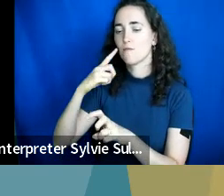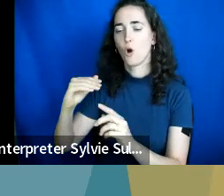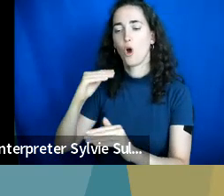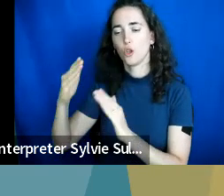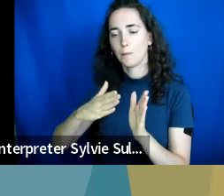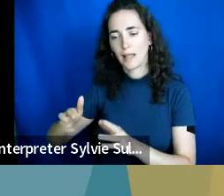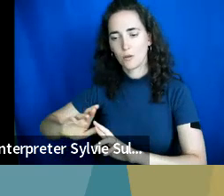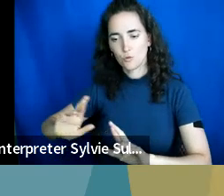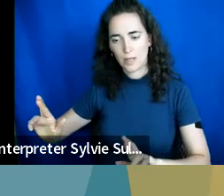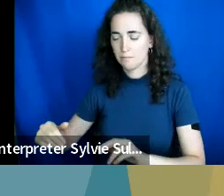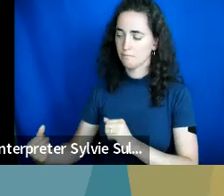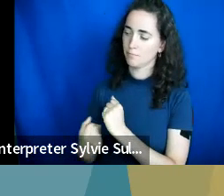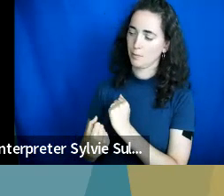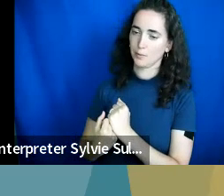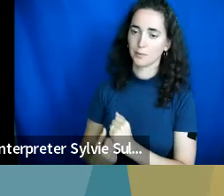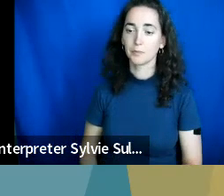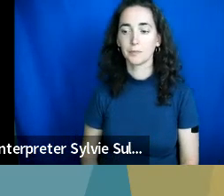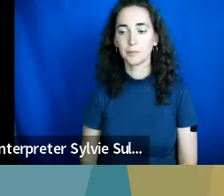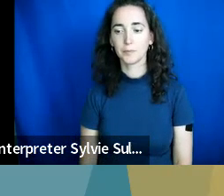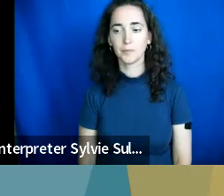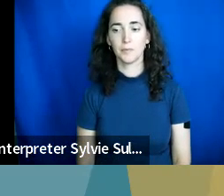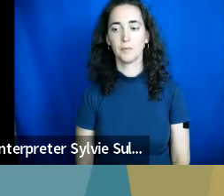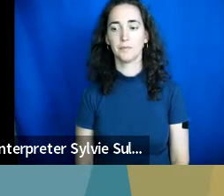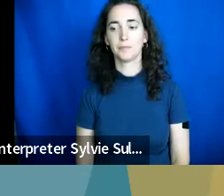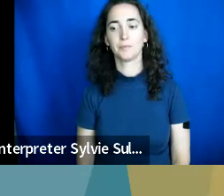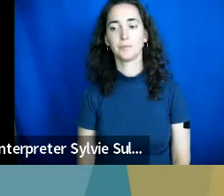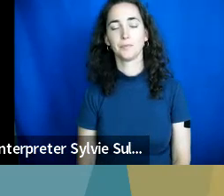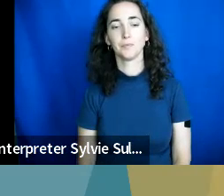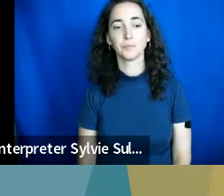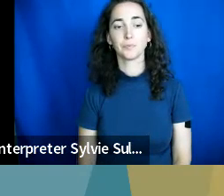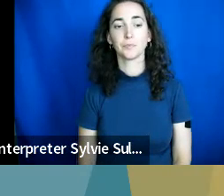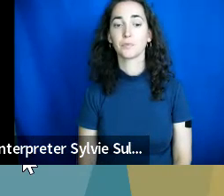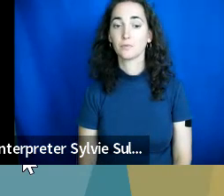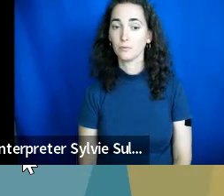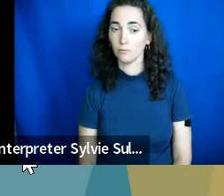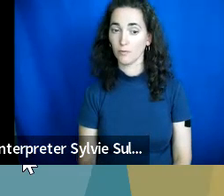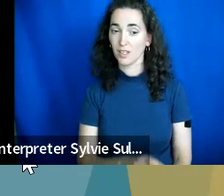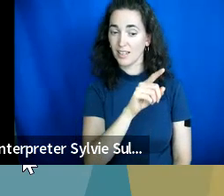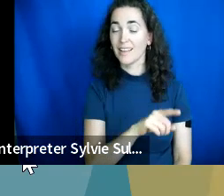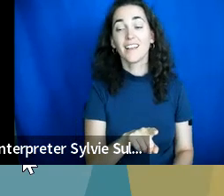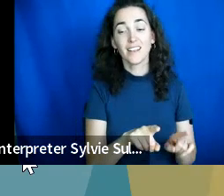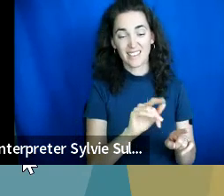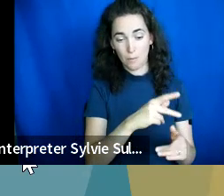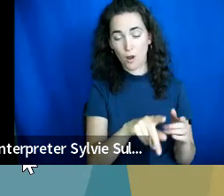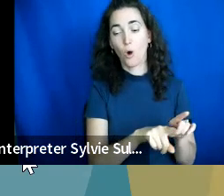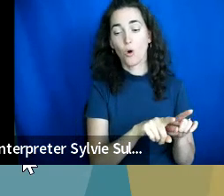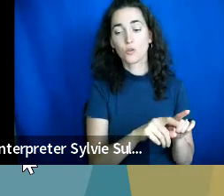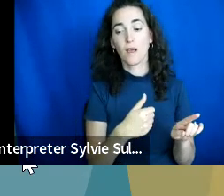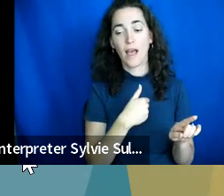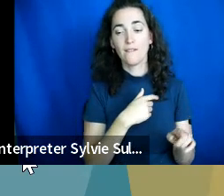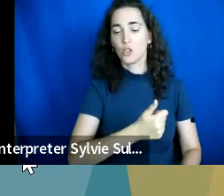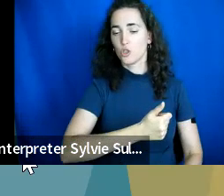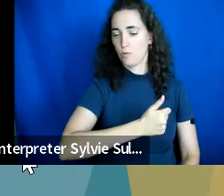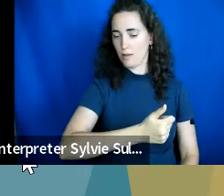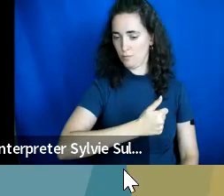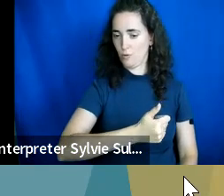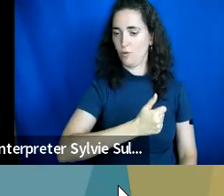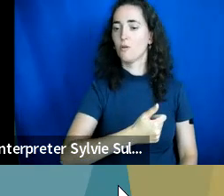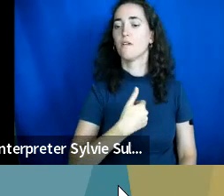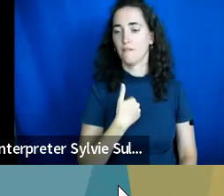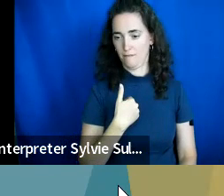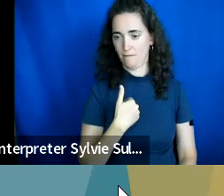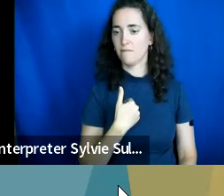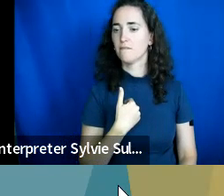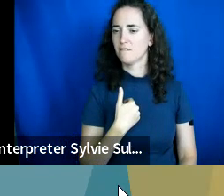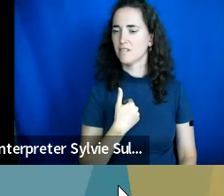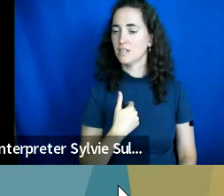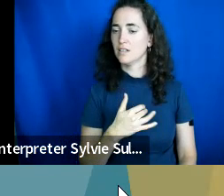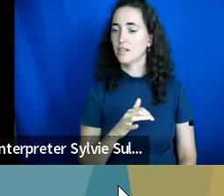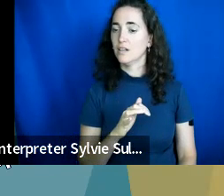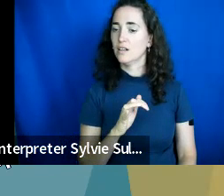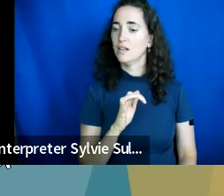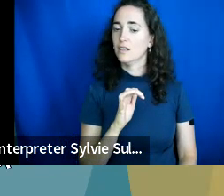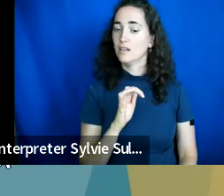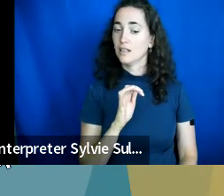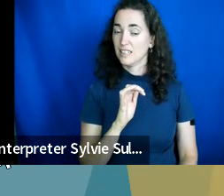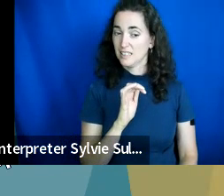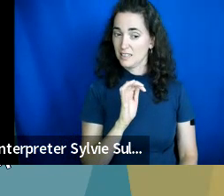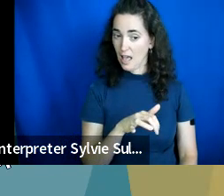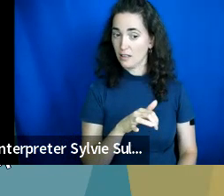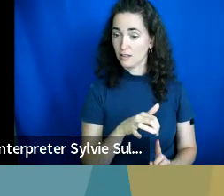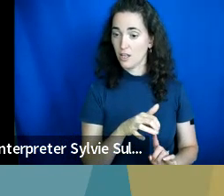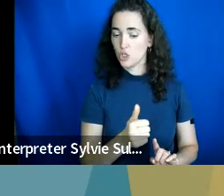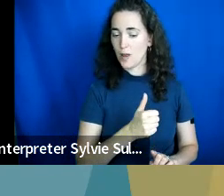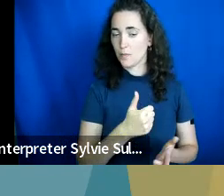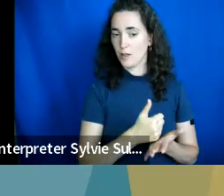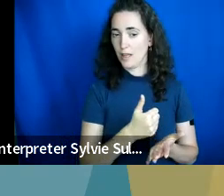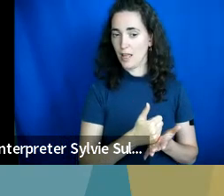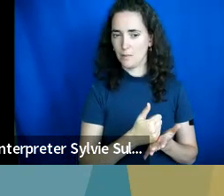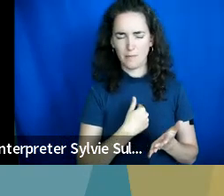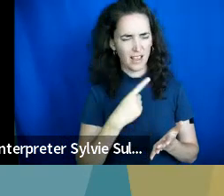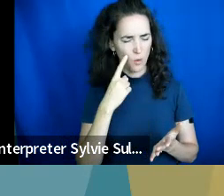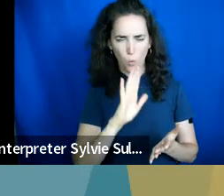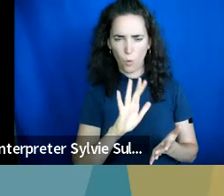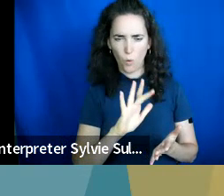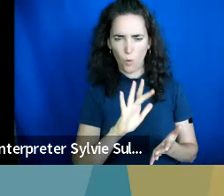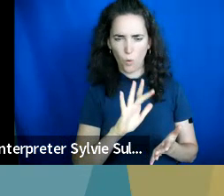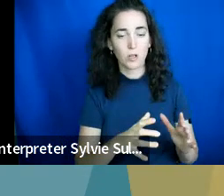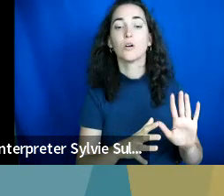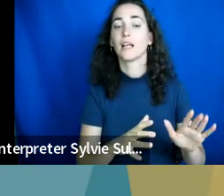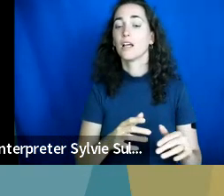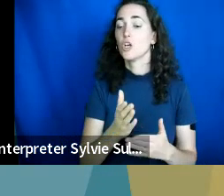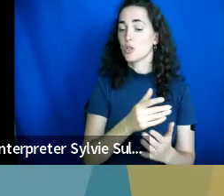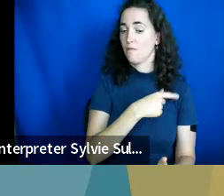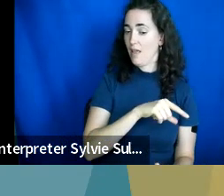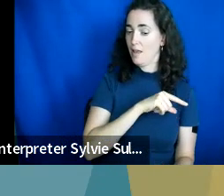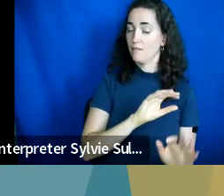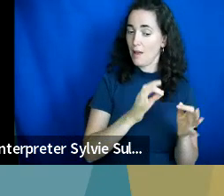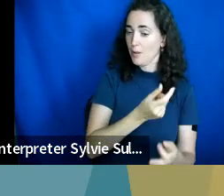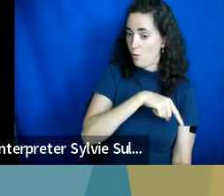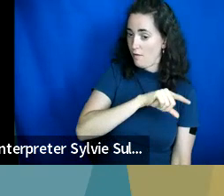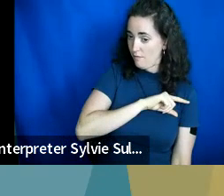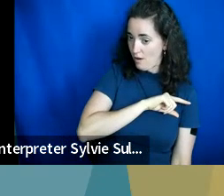planning and readiness assistance within that program there is also a transportation sector. and this program provides needed transportation assistance. it's, I think I clicked too far for eligible families of children with